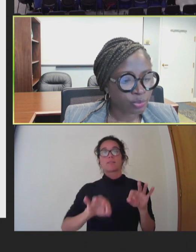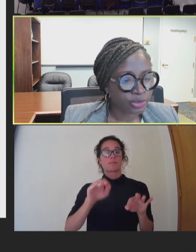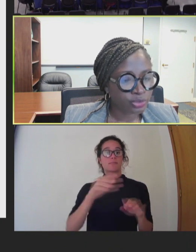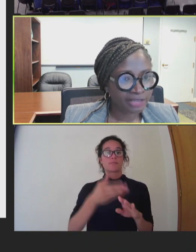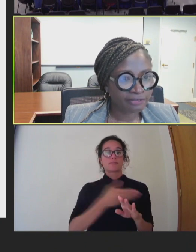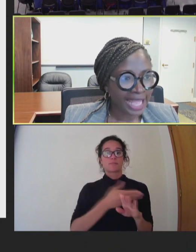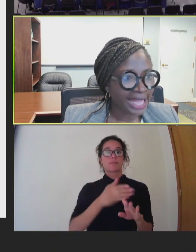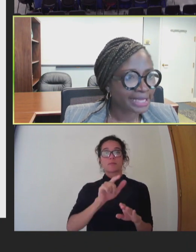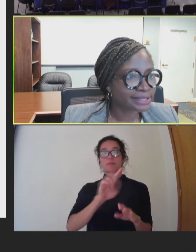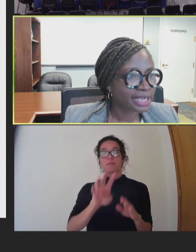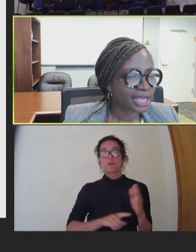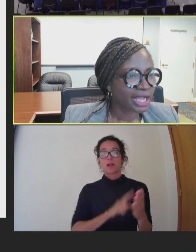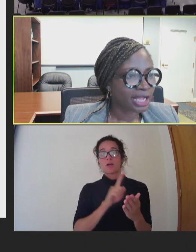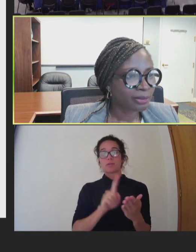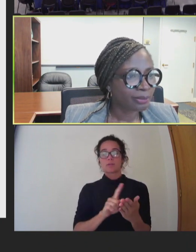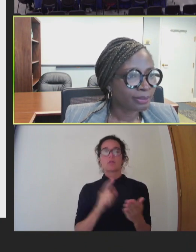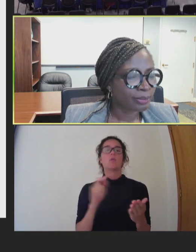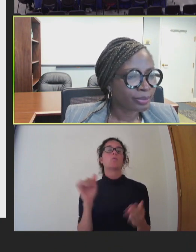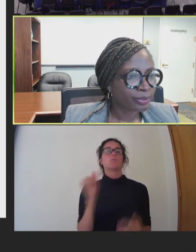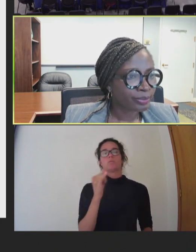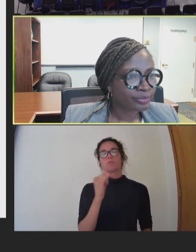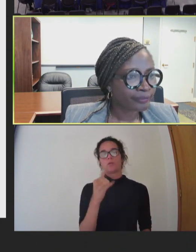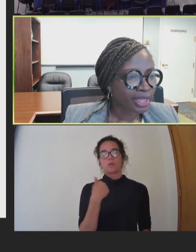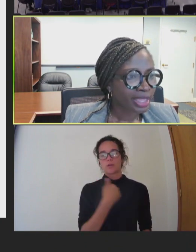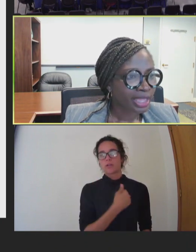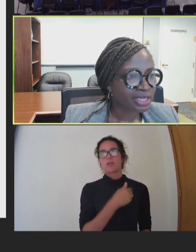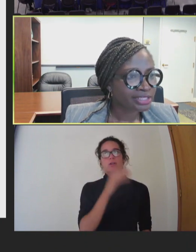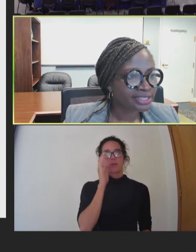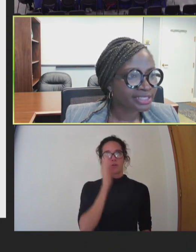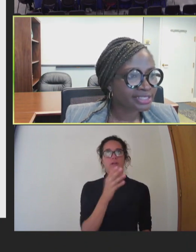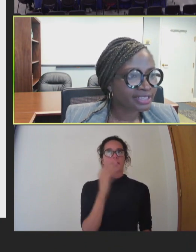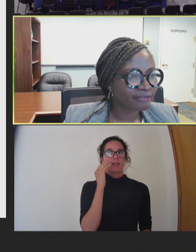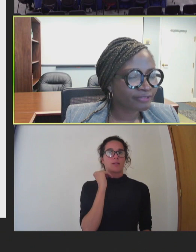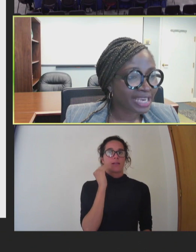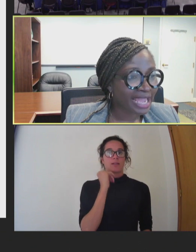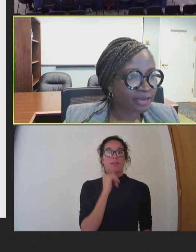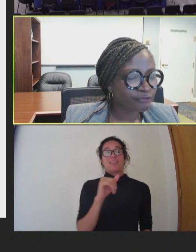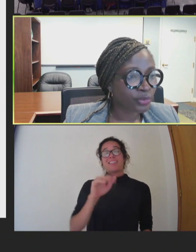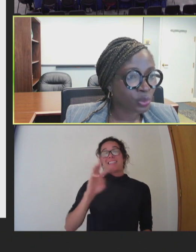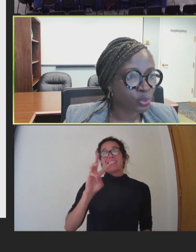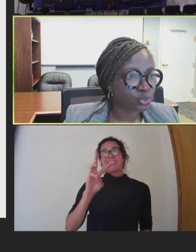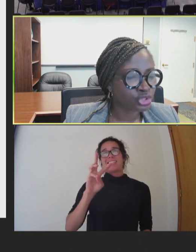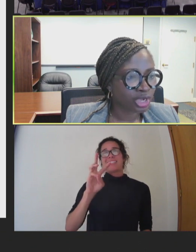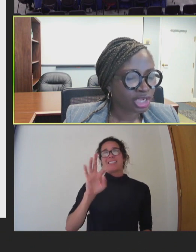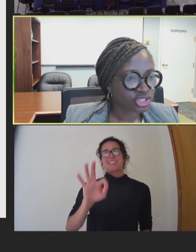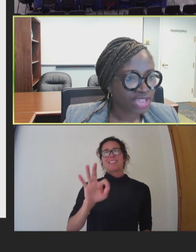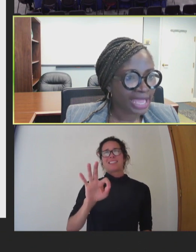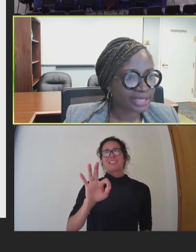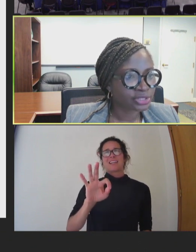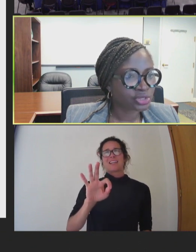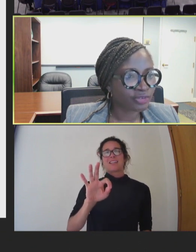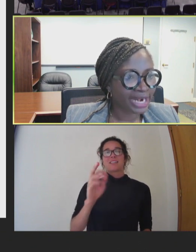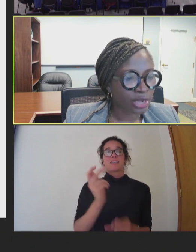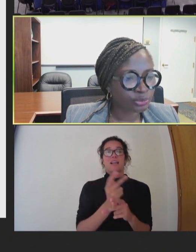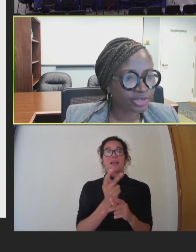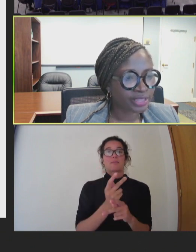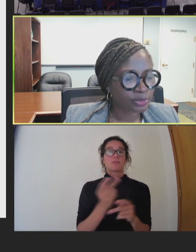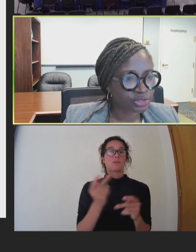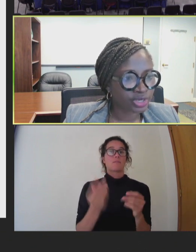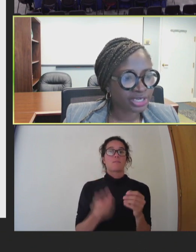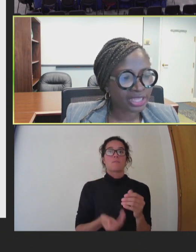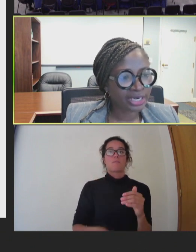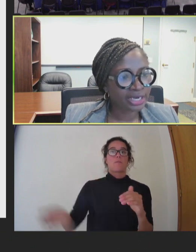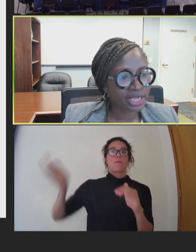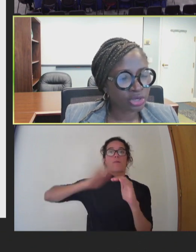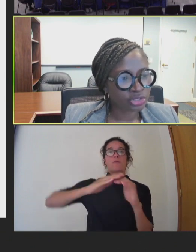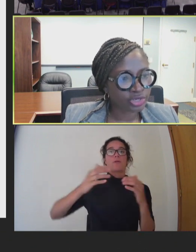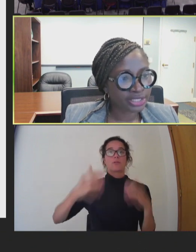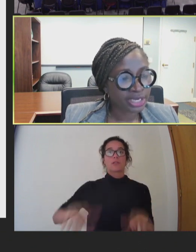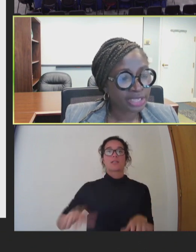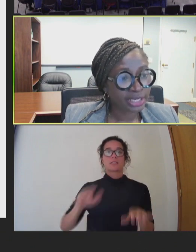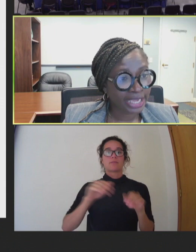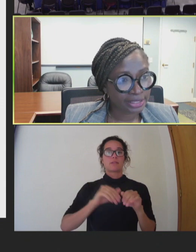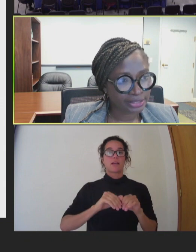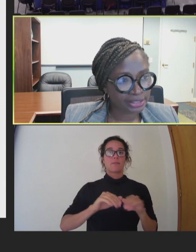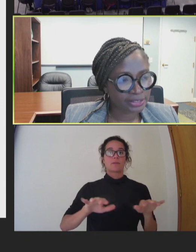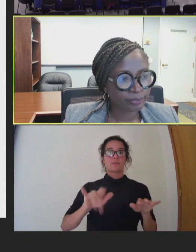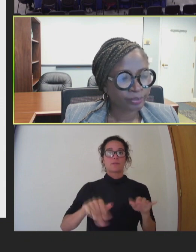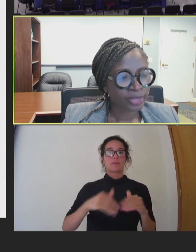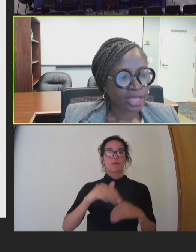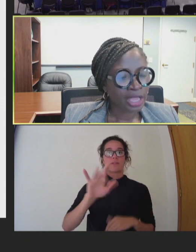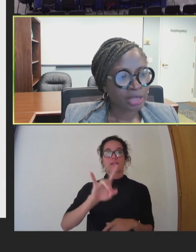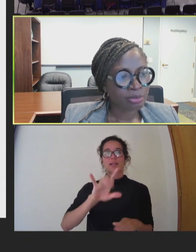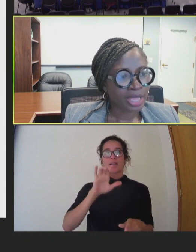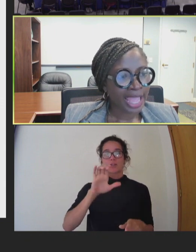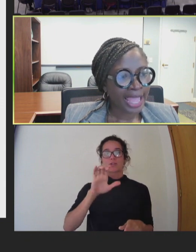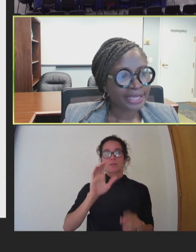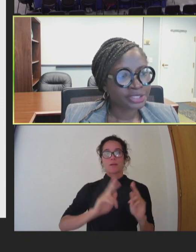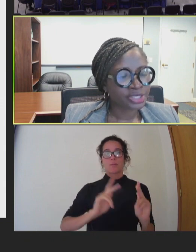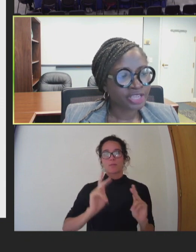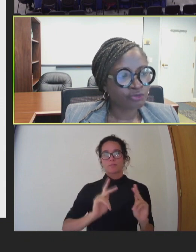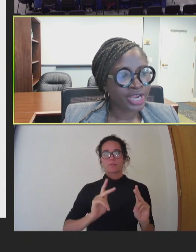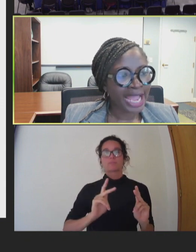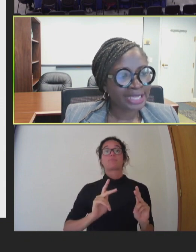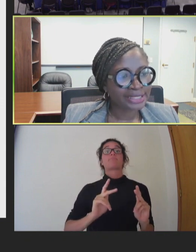we would have had a 69-fold chance of an outbreak that was greater than 100 cases. And if we had